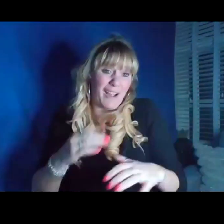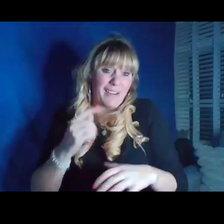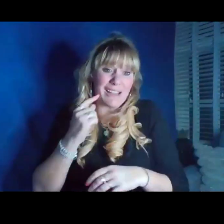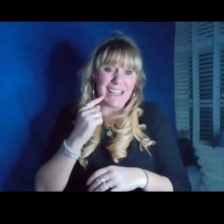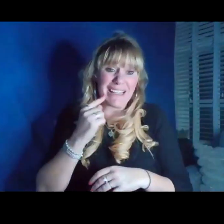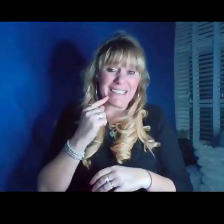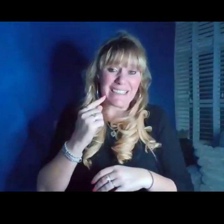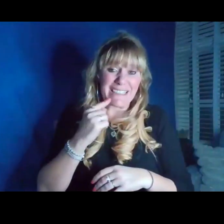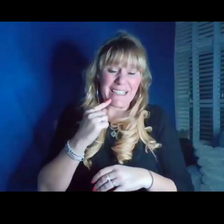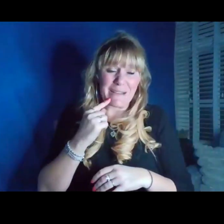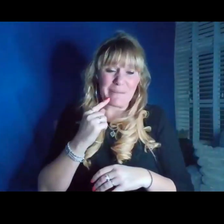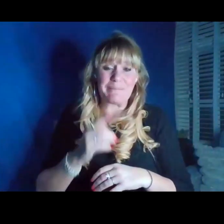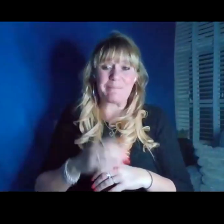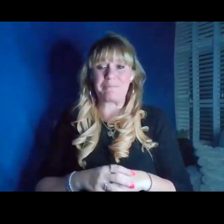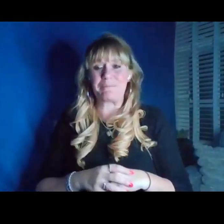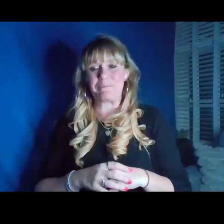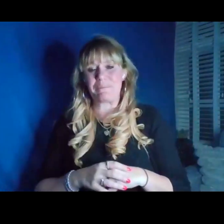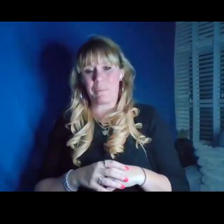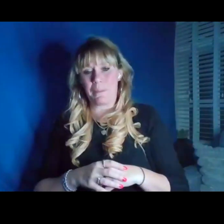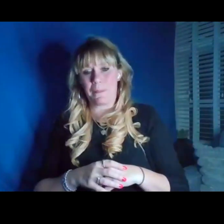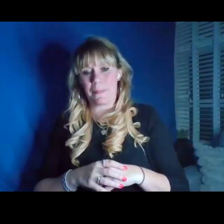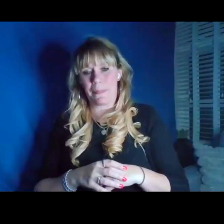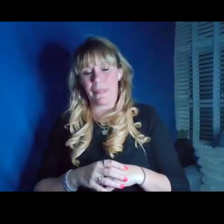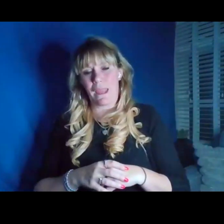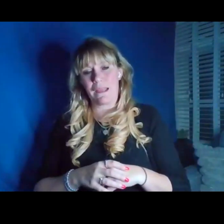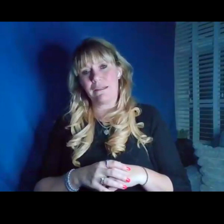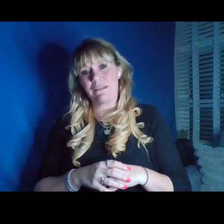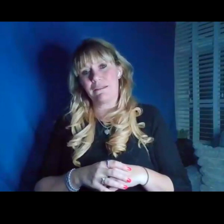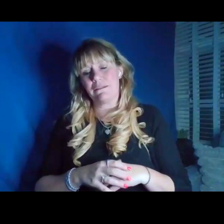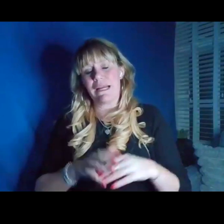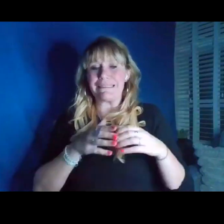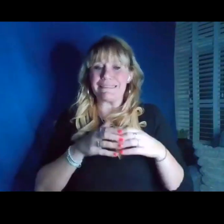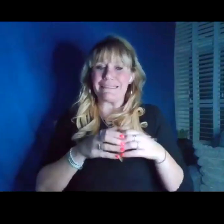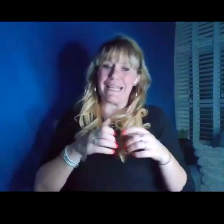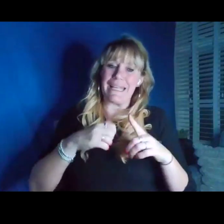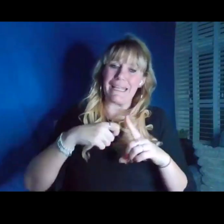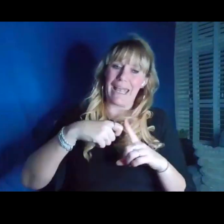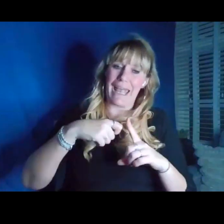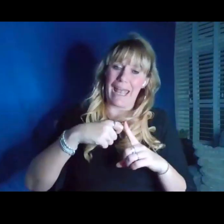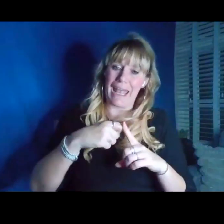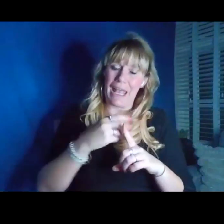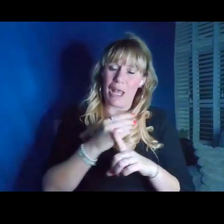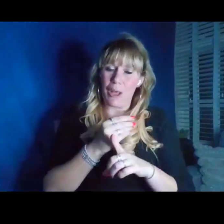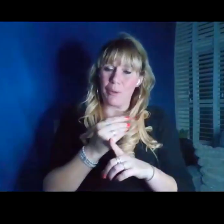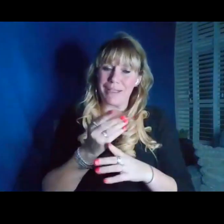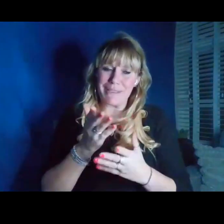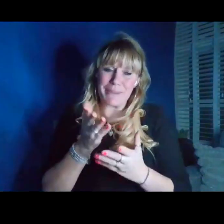Dear Kay, we still soaked up crip punk rebellion